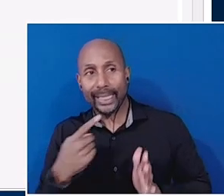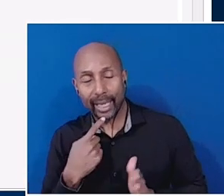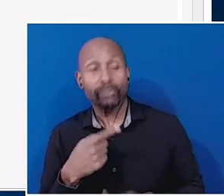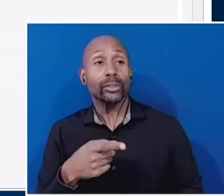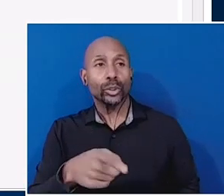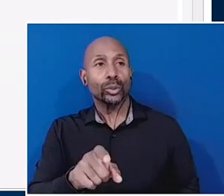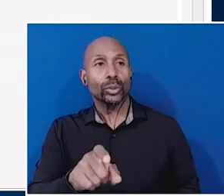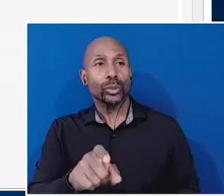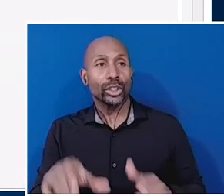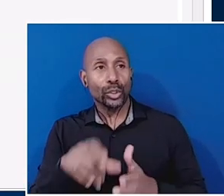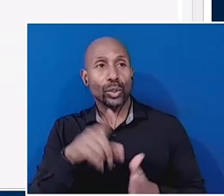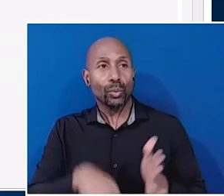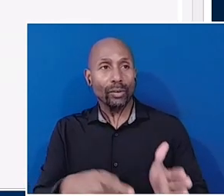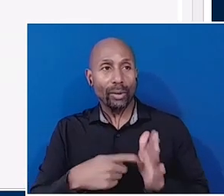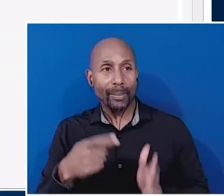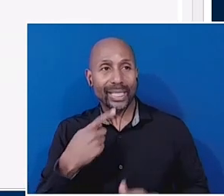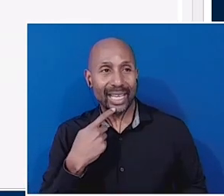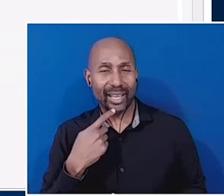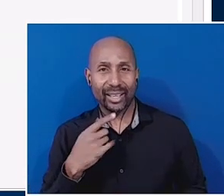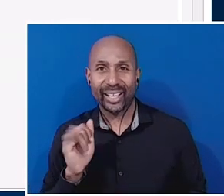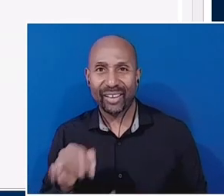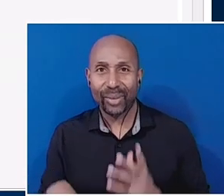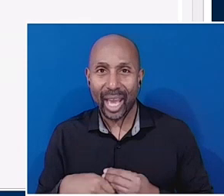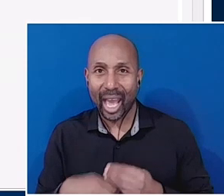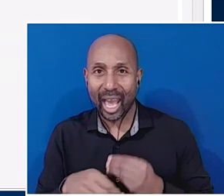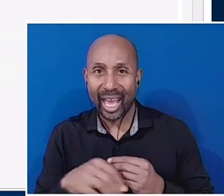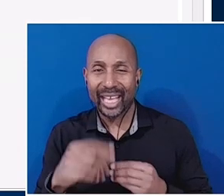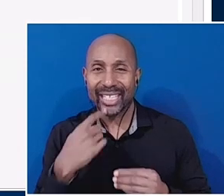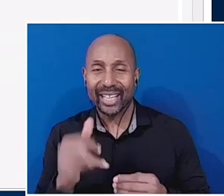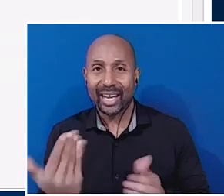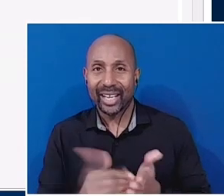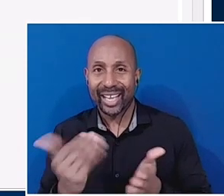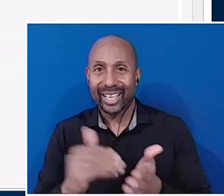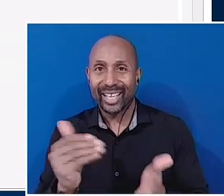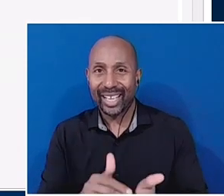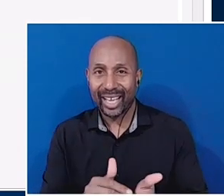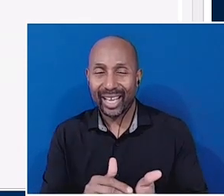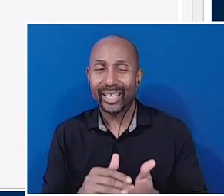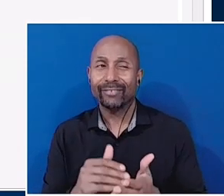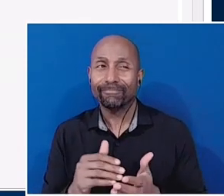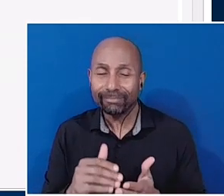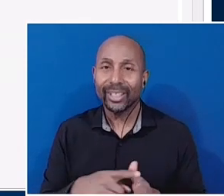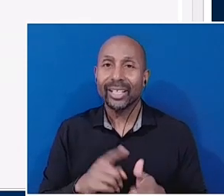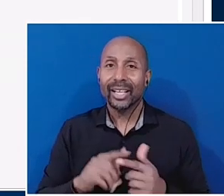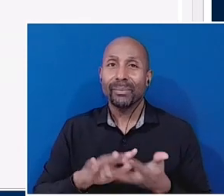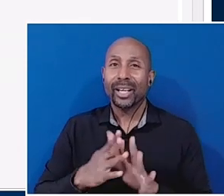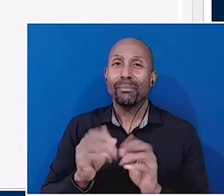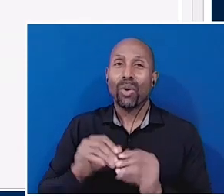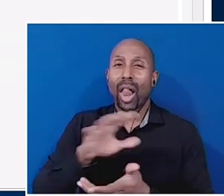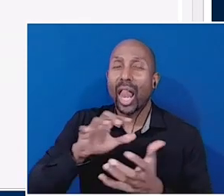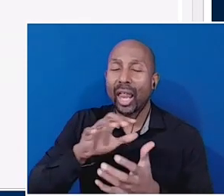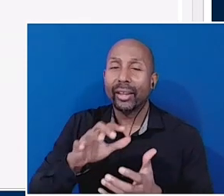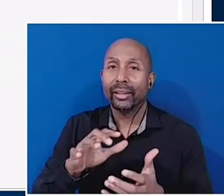make sure you did what you are required to do. If we have a problem, we should solve it but I don't think it's by more words in